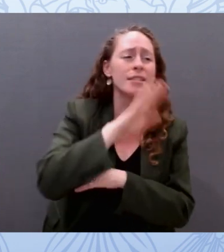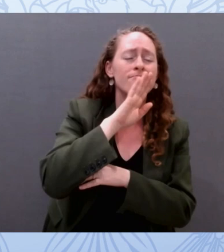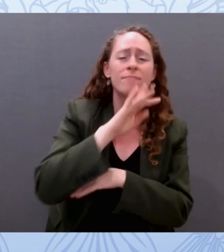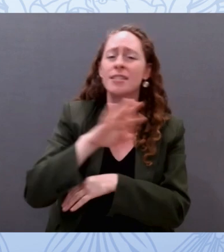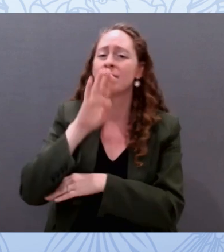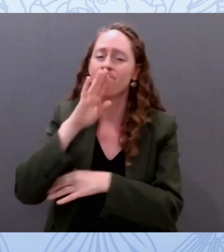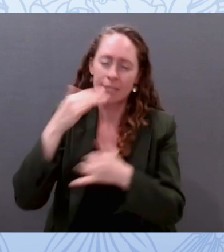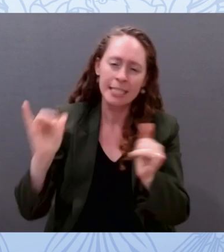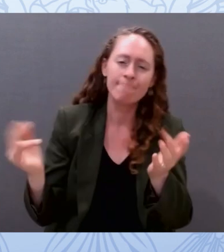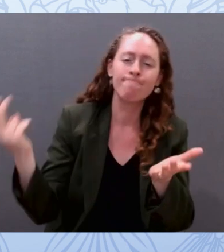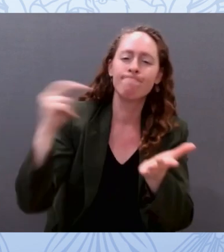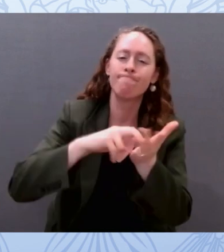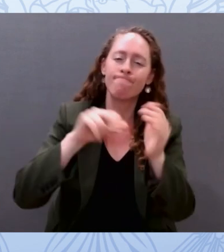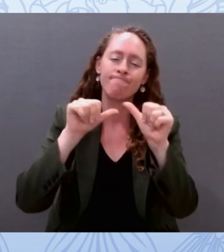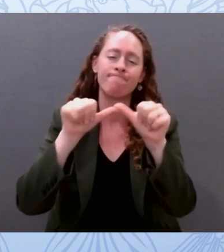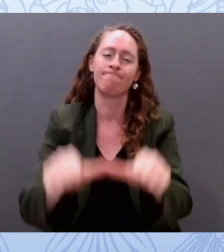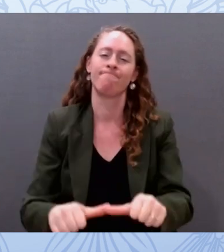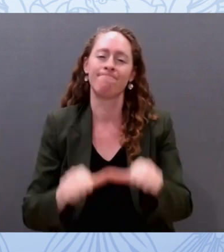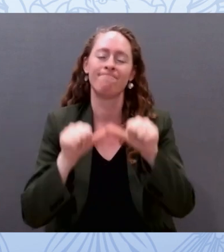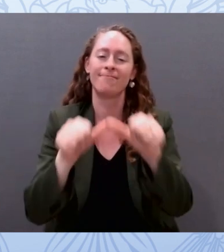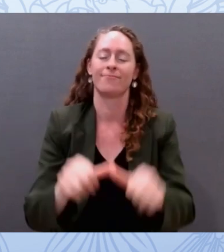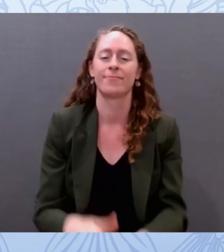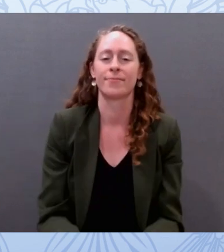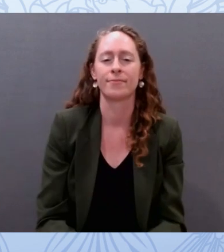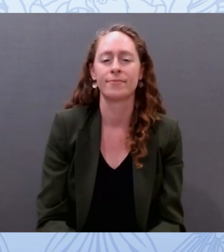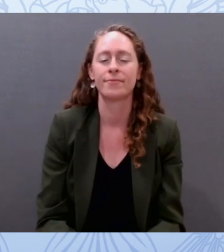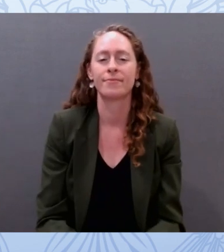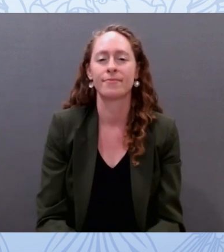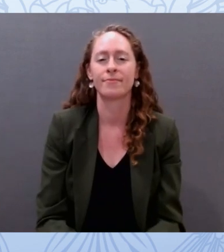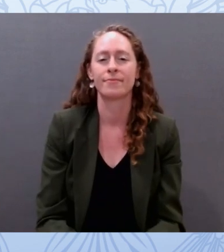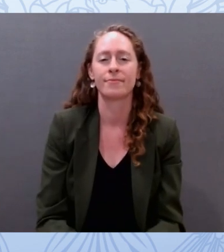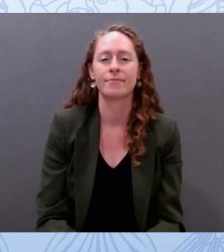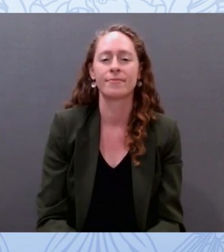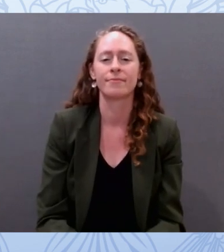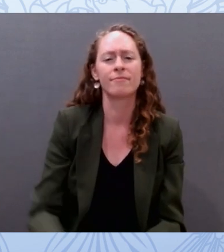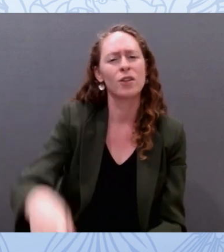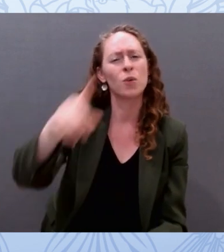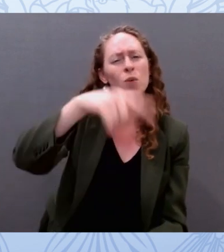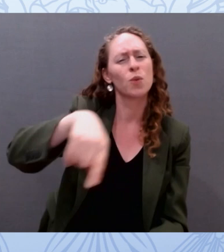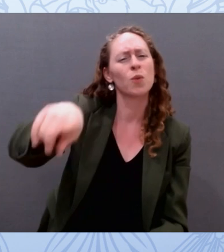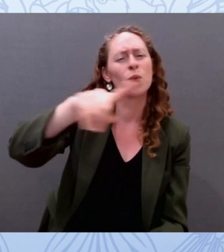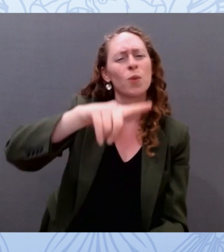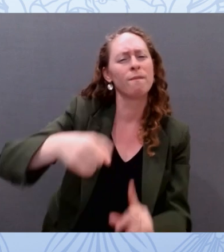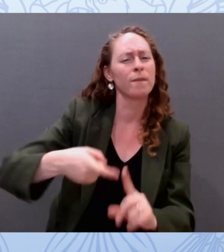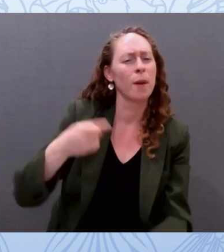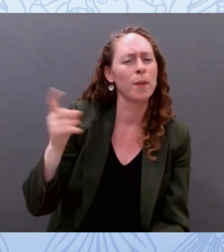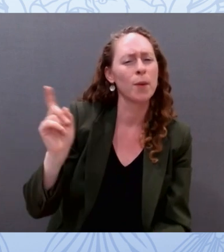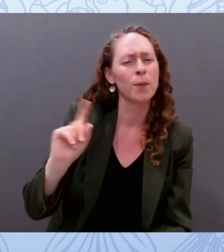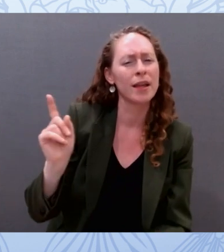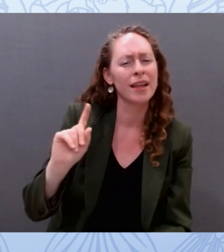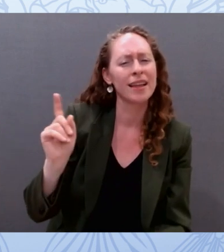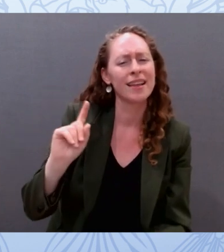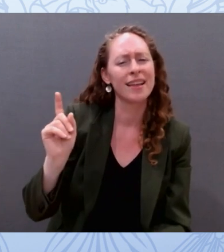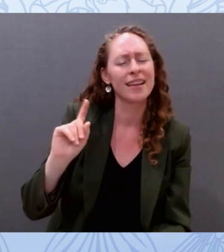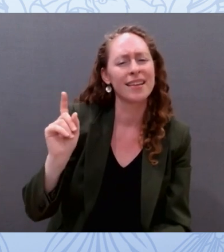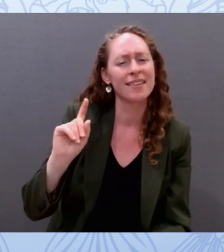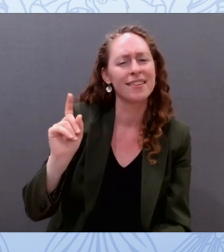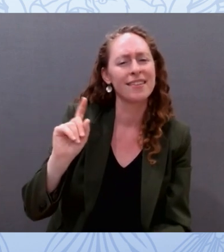You're from the bravery it takes to believe in yourself when it seem like no one else did.